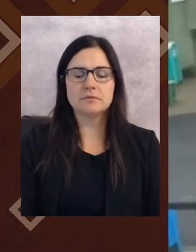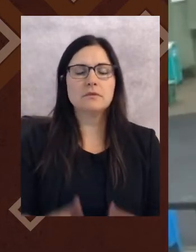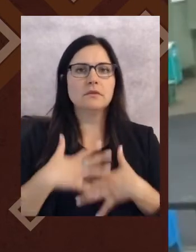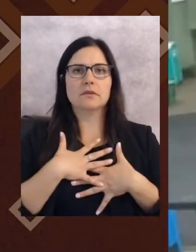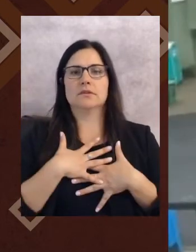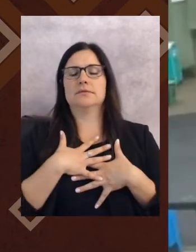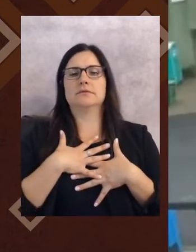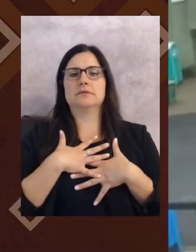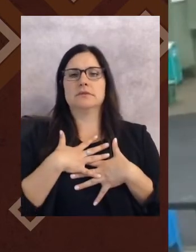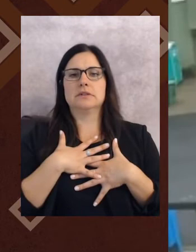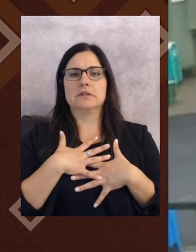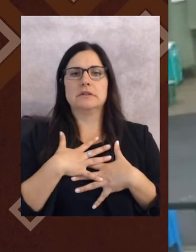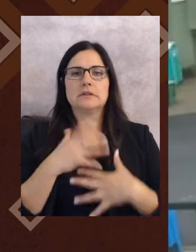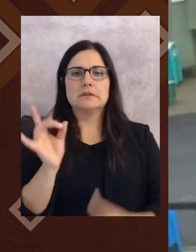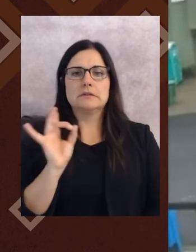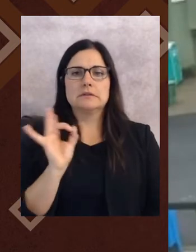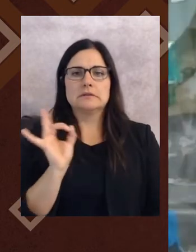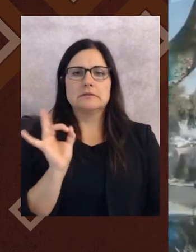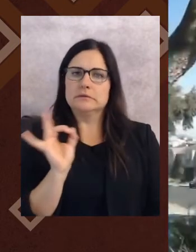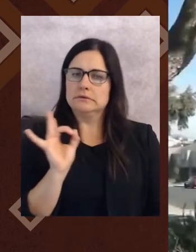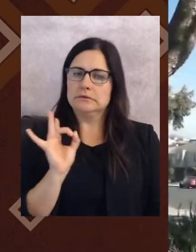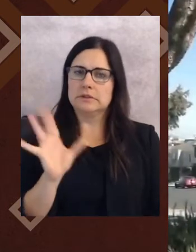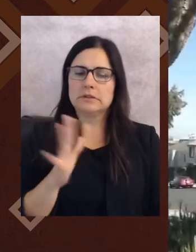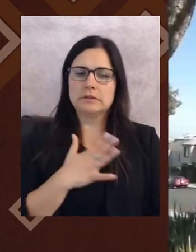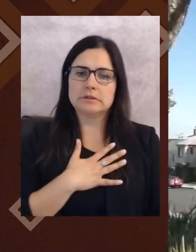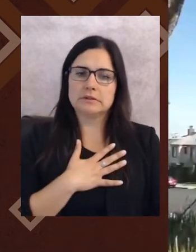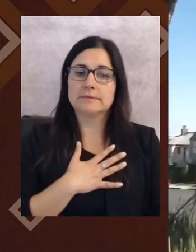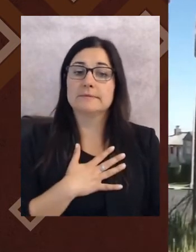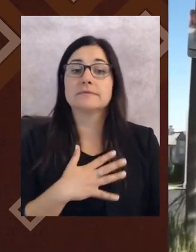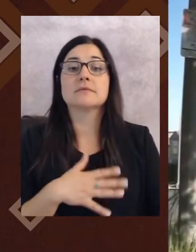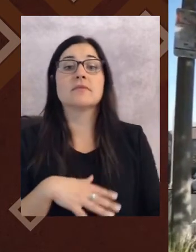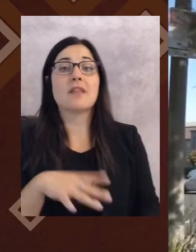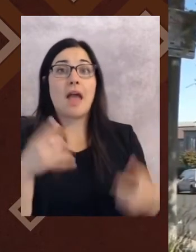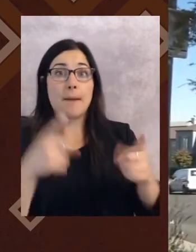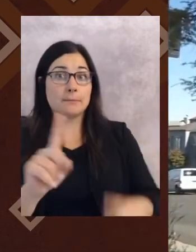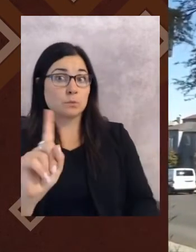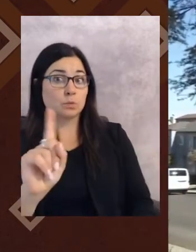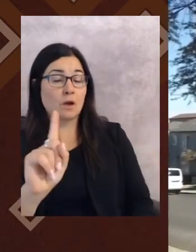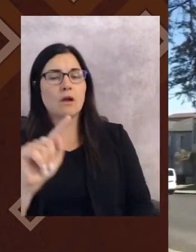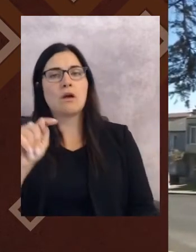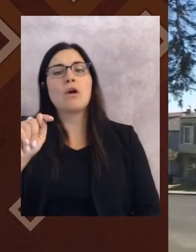devastating us. It hurts so much. The incident happened on Thursday on Fortuna